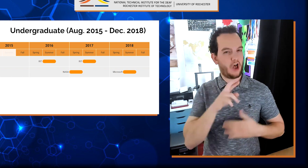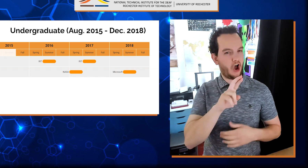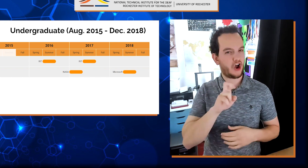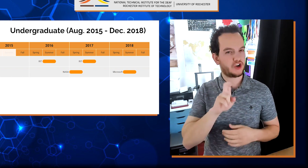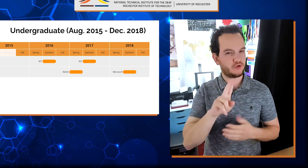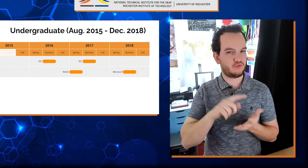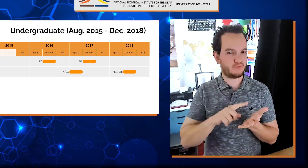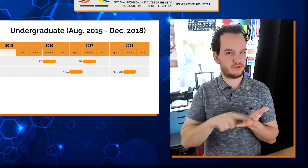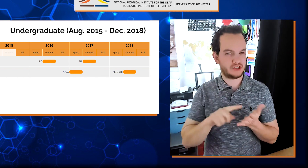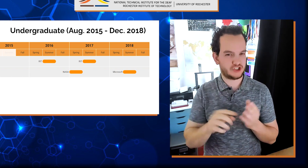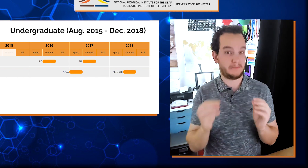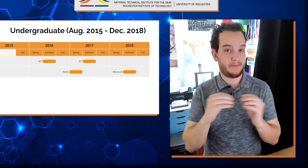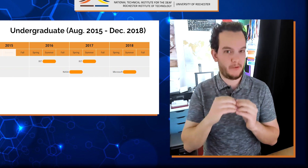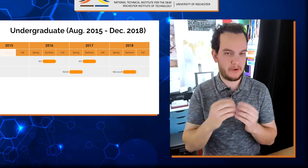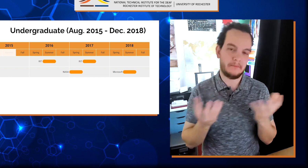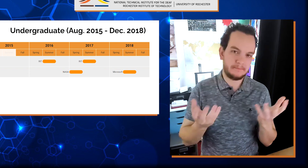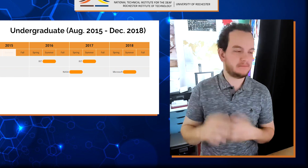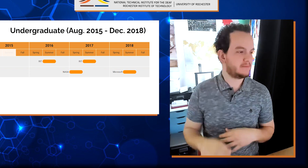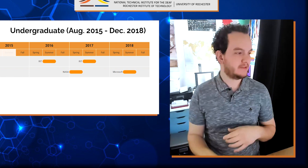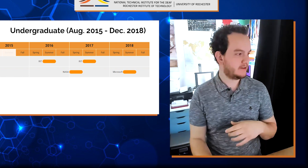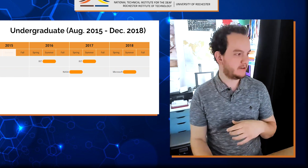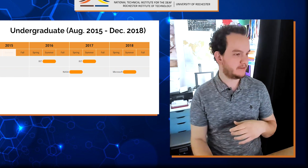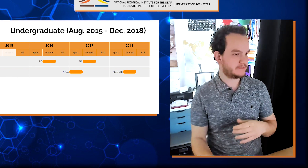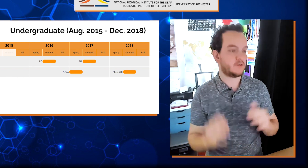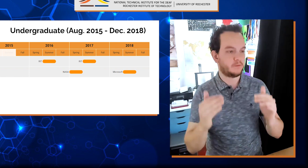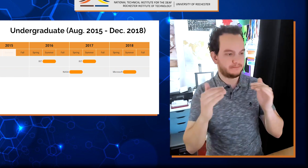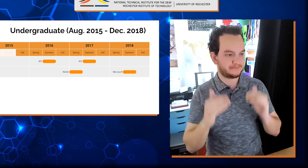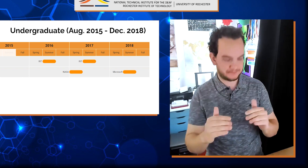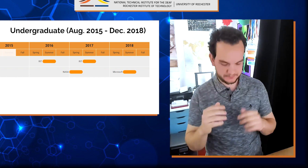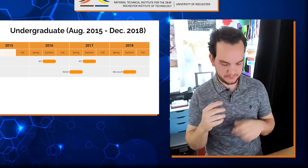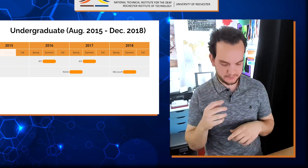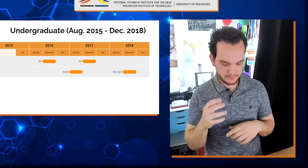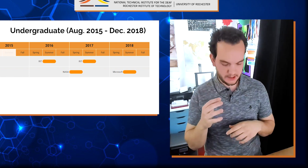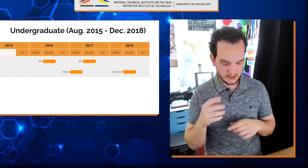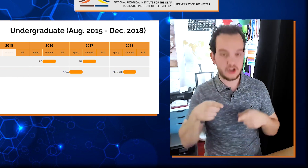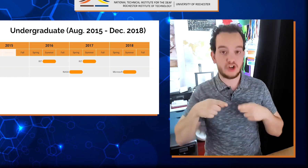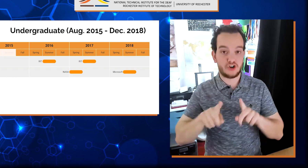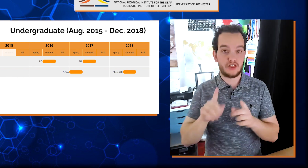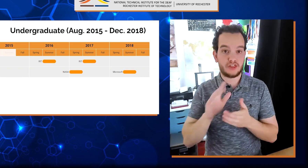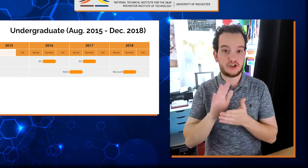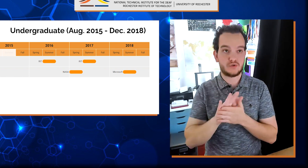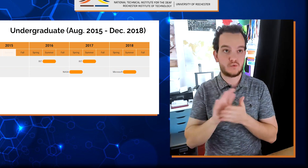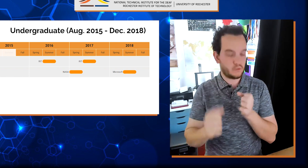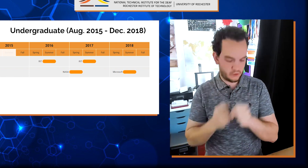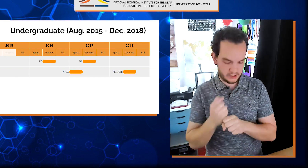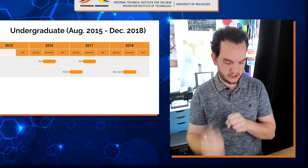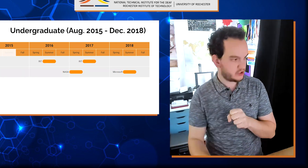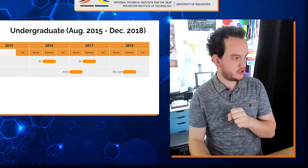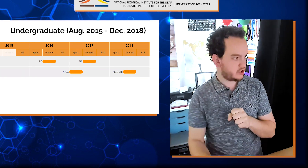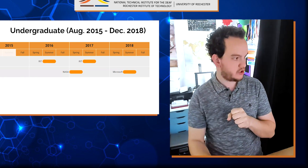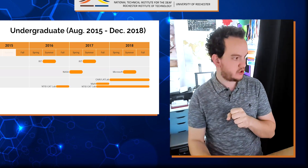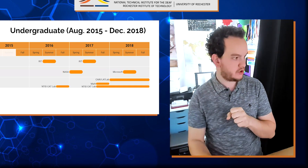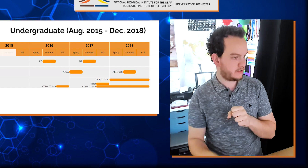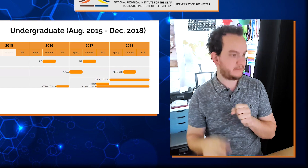but I realized that I enjoyed the research experience from the REUs even more.